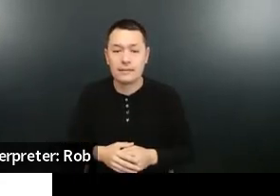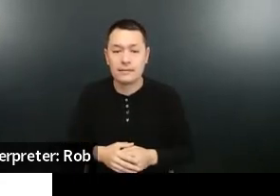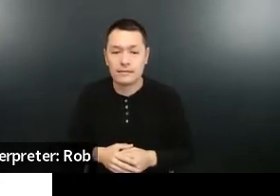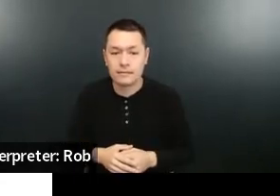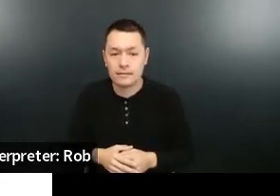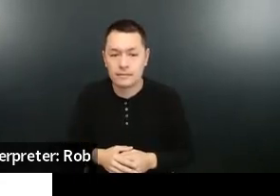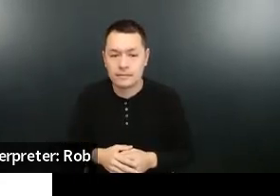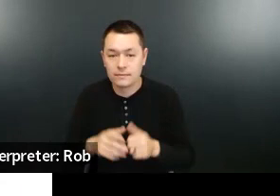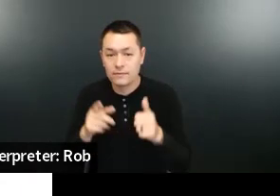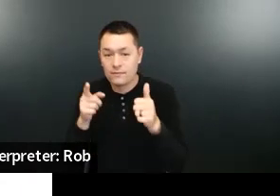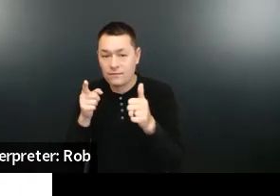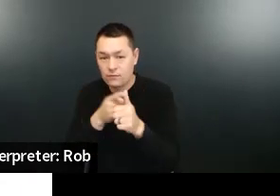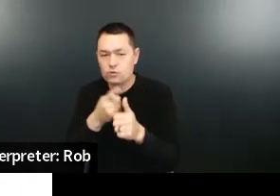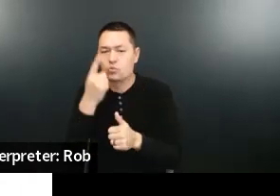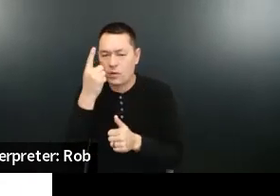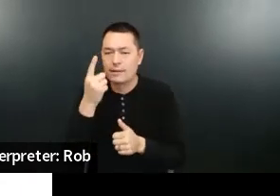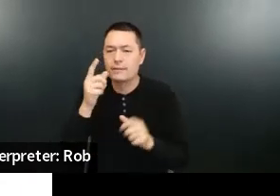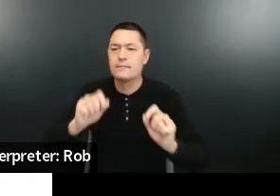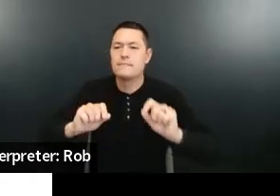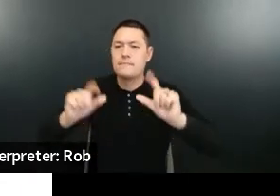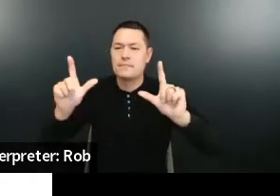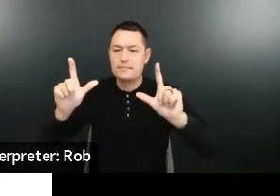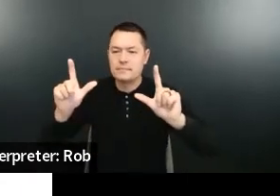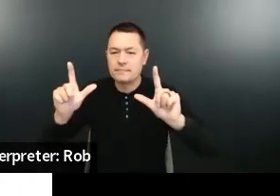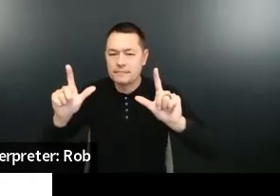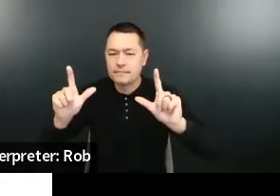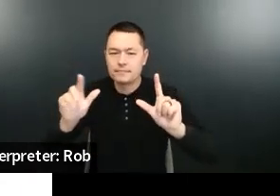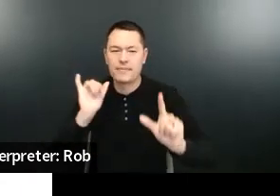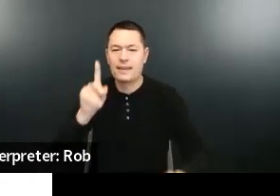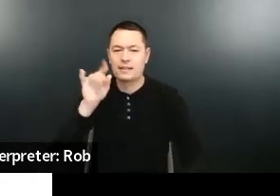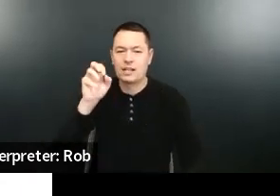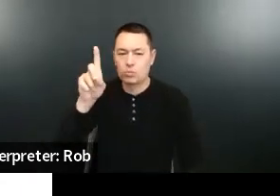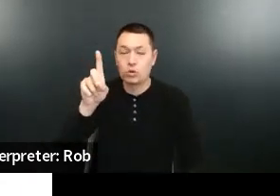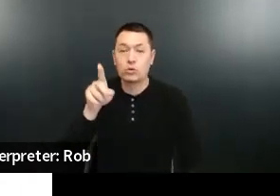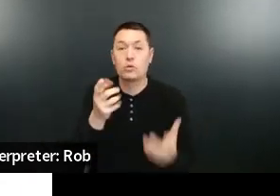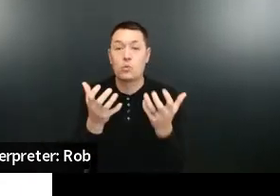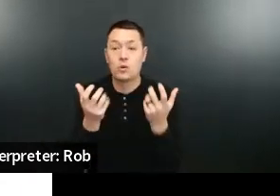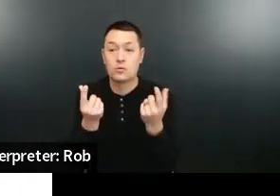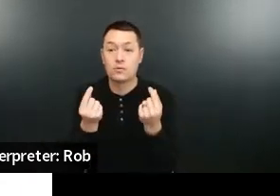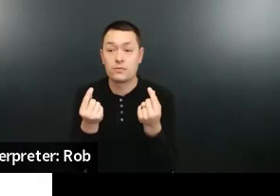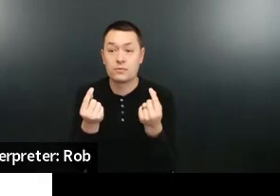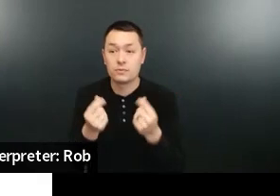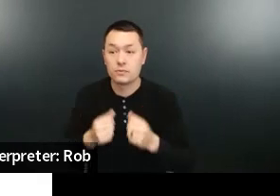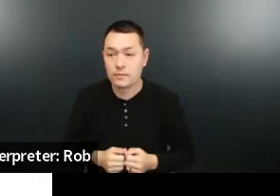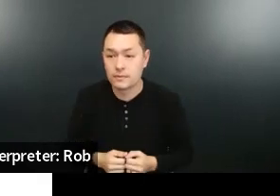point that let's start into science basketball. So we want you to talk to my professional.